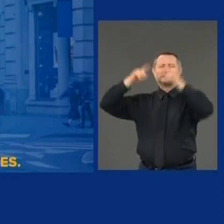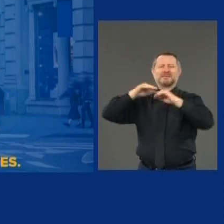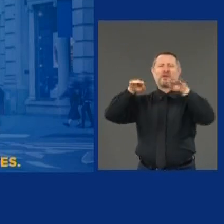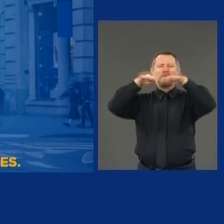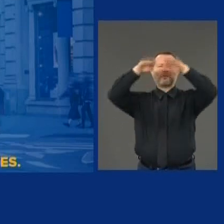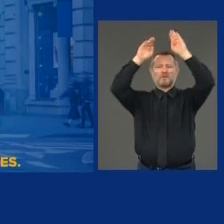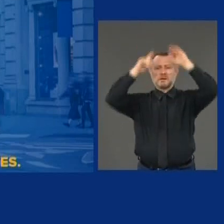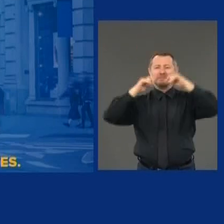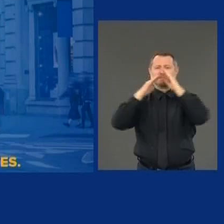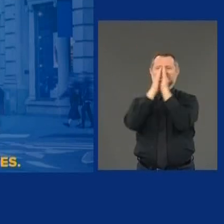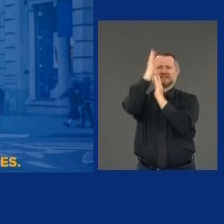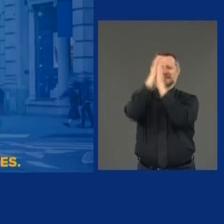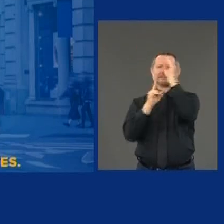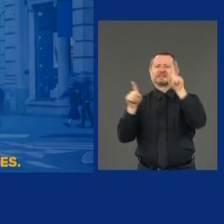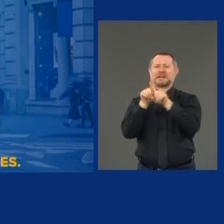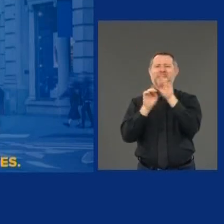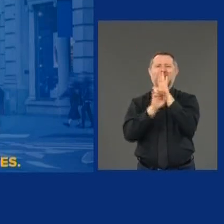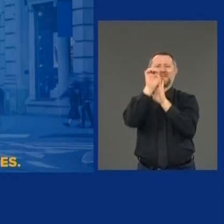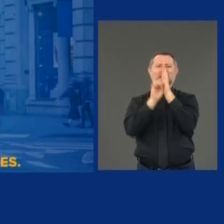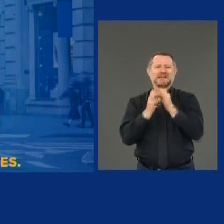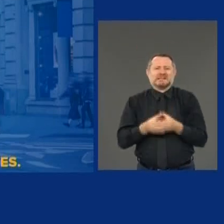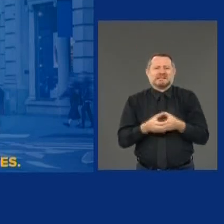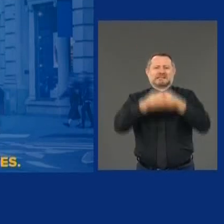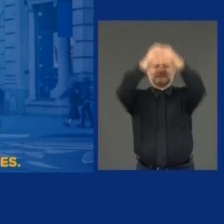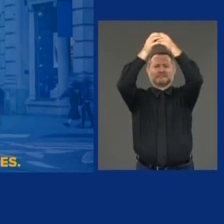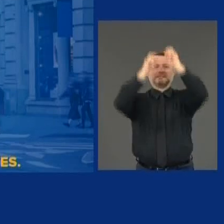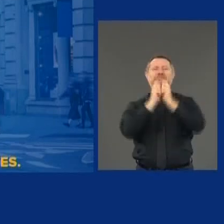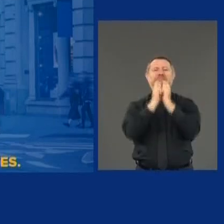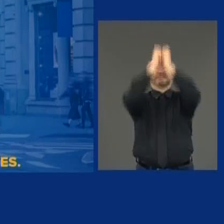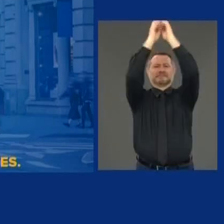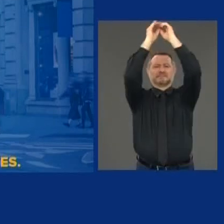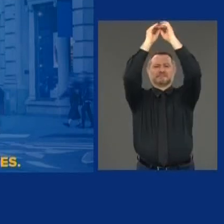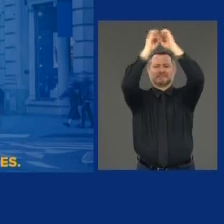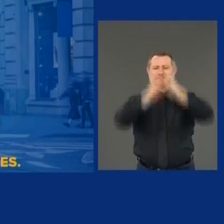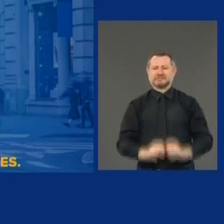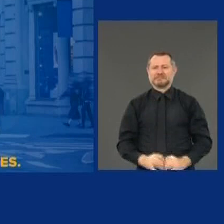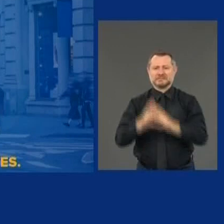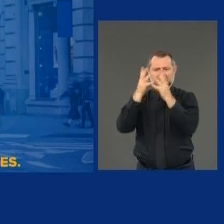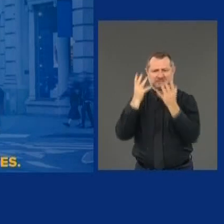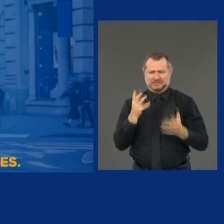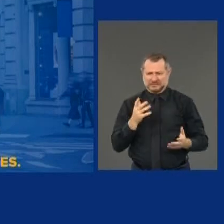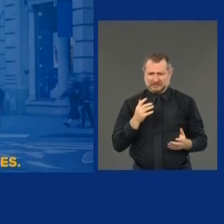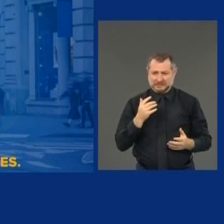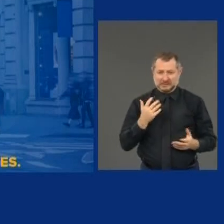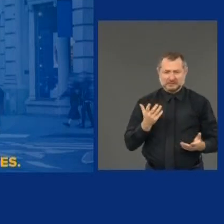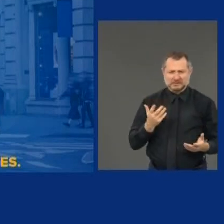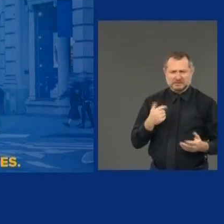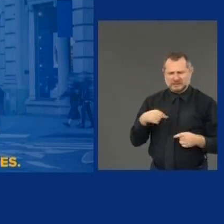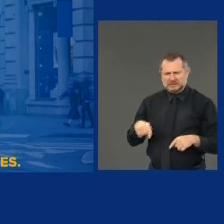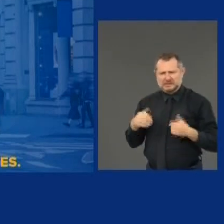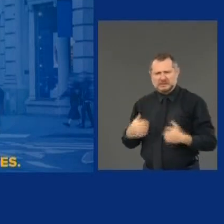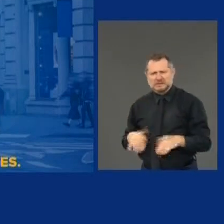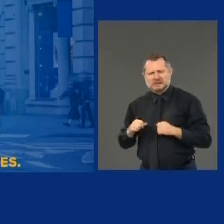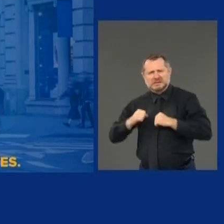CONGREGATIONS AND THEY DON'T HAVE APARTMENT BUILDINGS WHERE EVERYBODY GOES INTO ONE ELEVATOR. WE HAVE THE DENSITY.